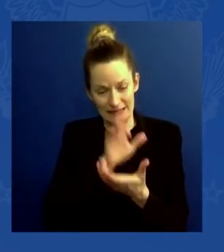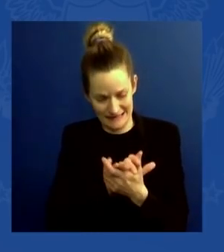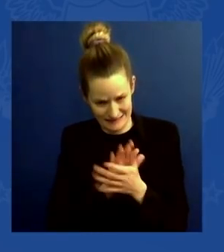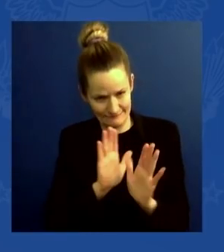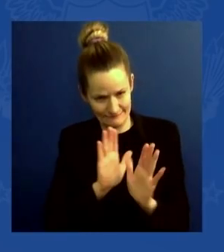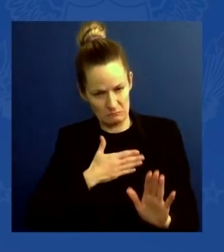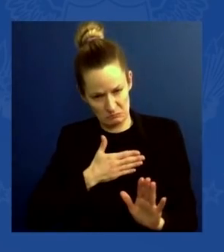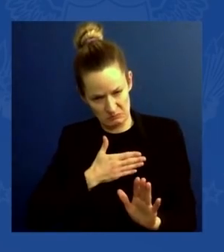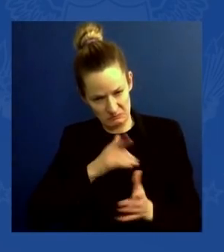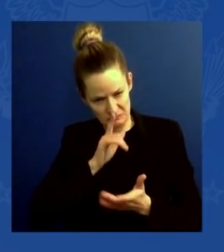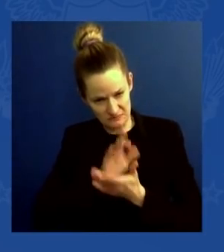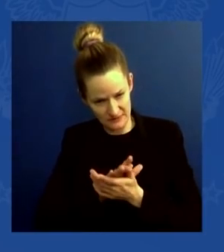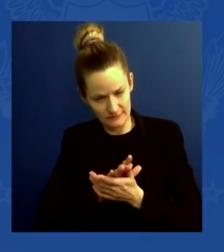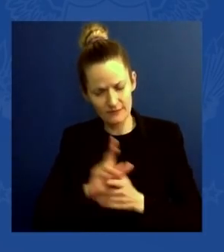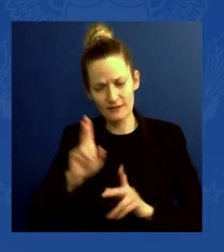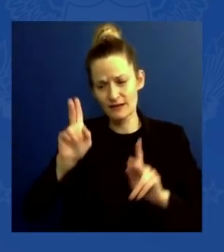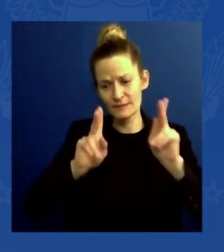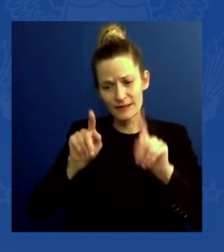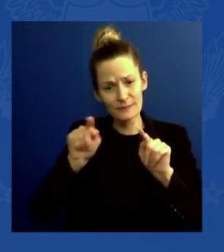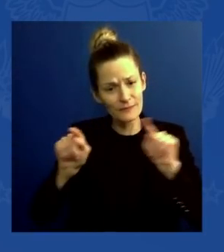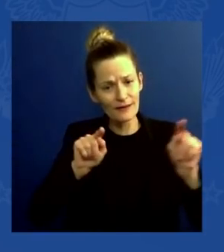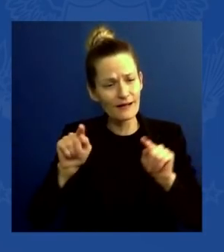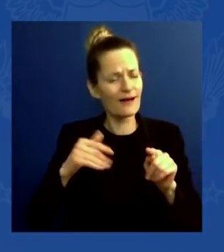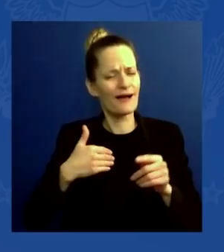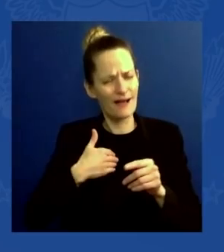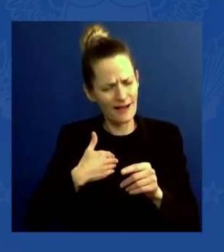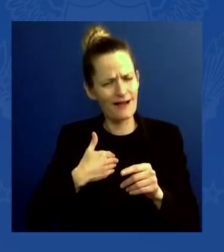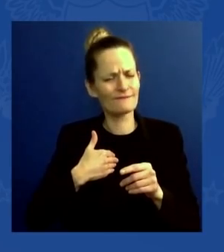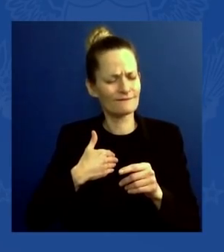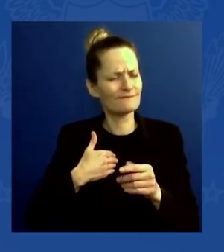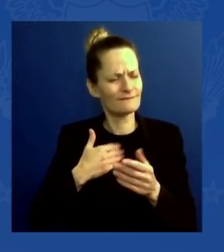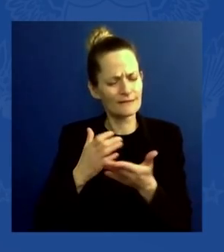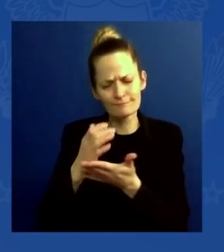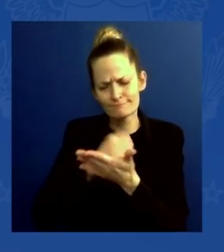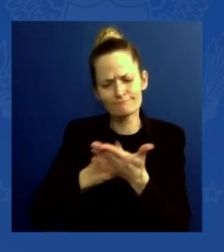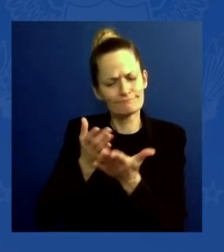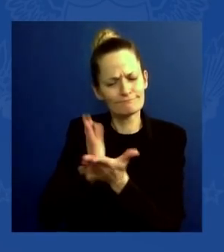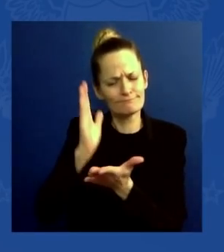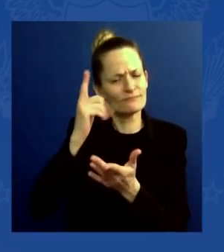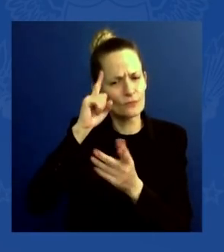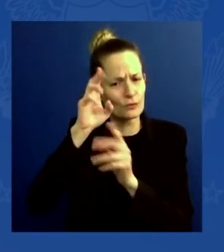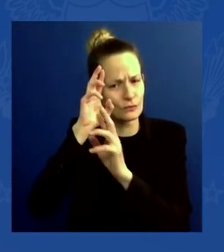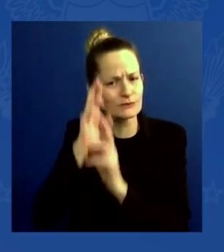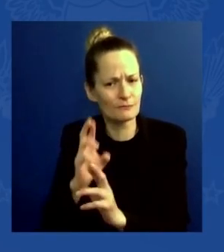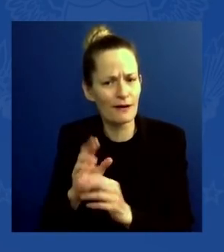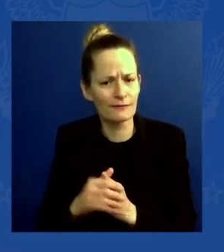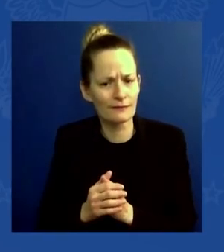And I've been doing this kind of thing my -- doesn't mean -- it's not all me, but I've been doing this thing my whole life.